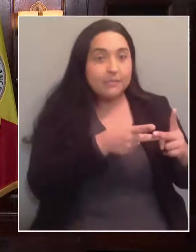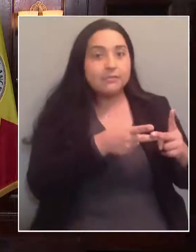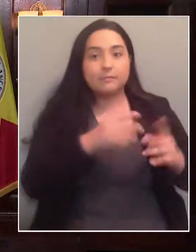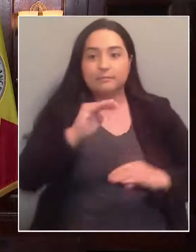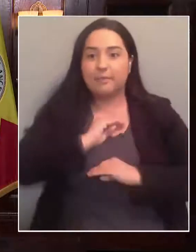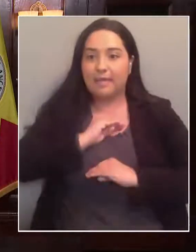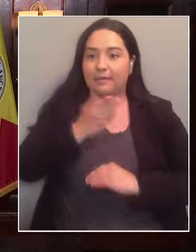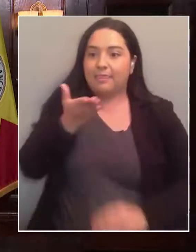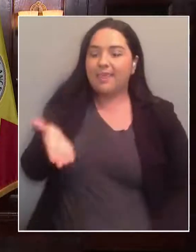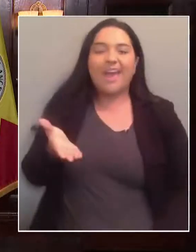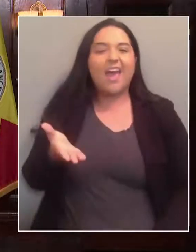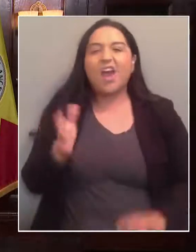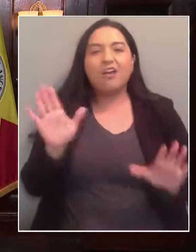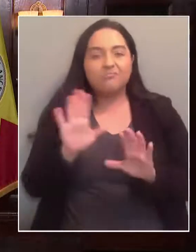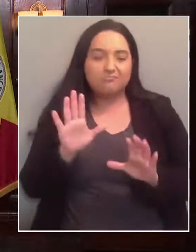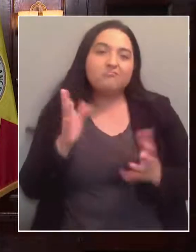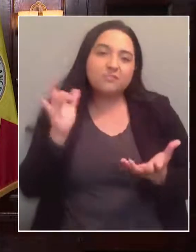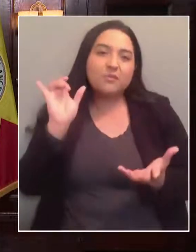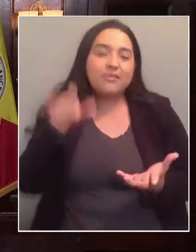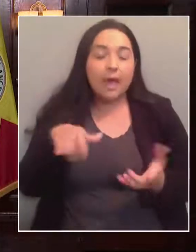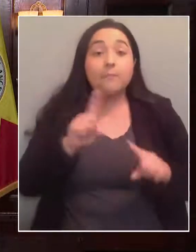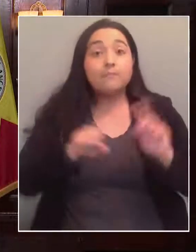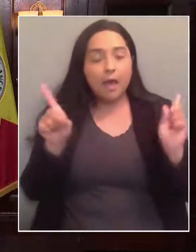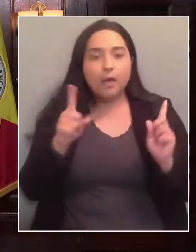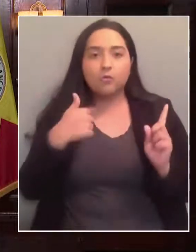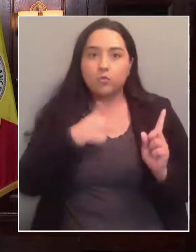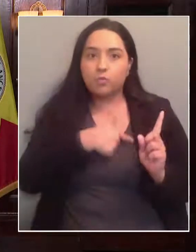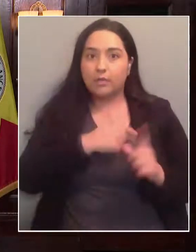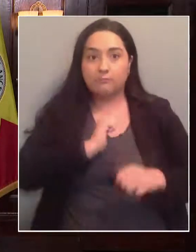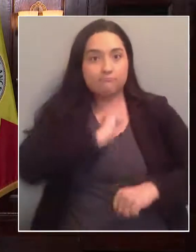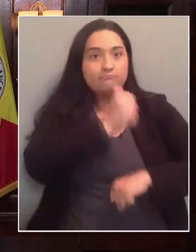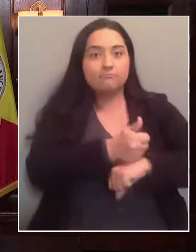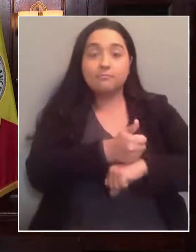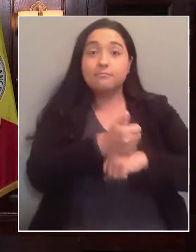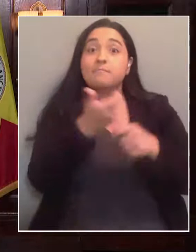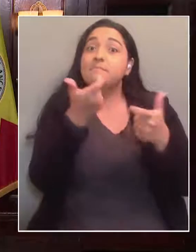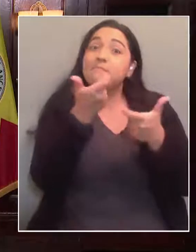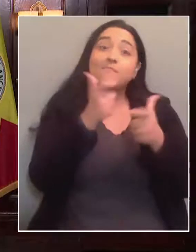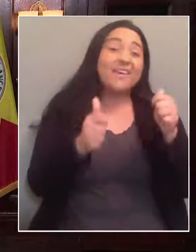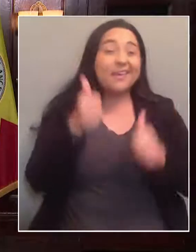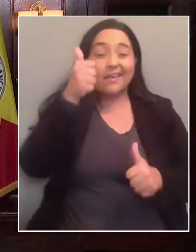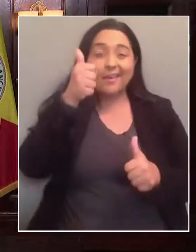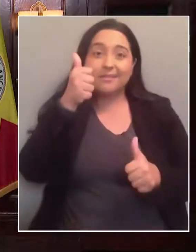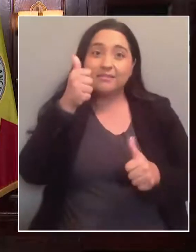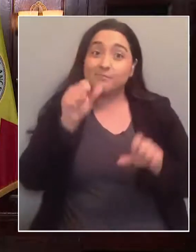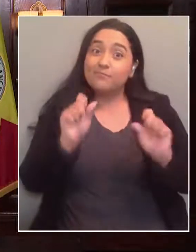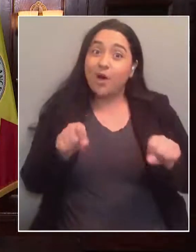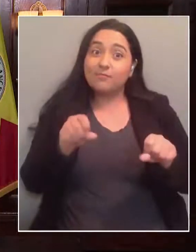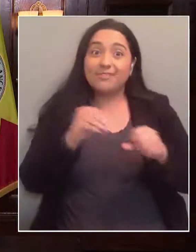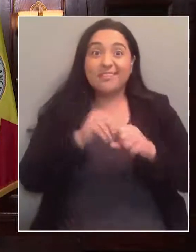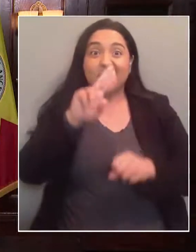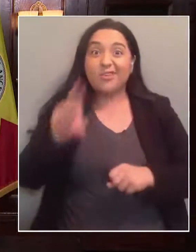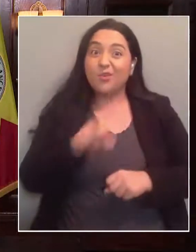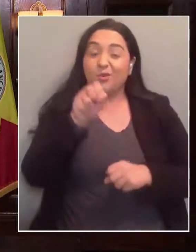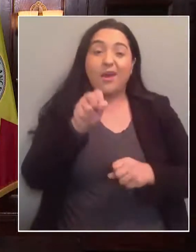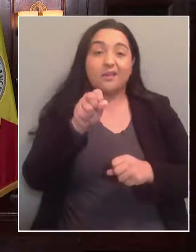PERSONNEL. BUT THAT SAID, WE ARE BUILDING WHAT WILL BE THE BIGGEST